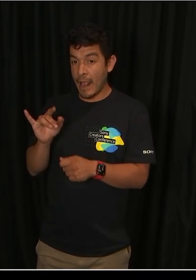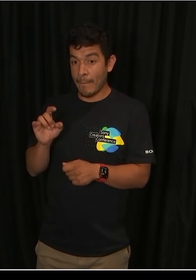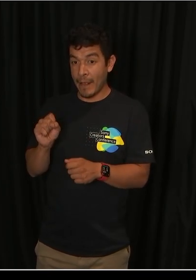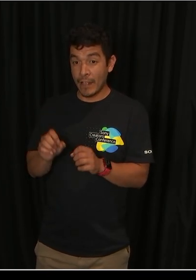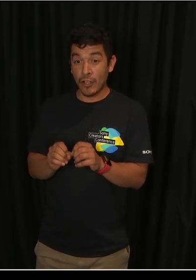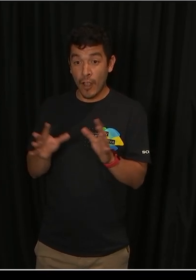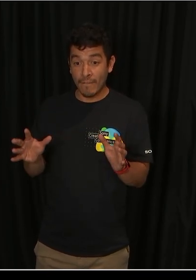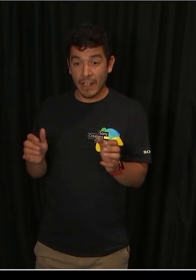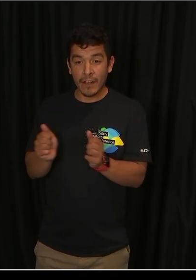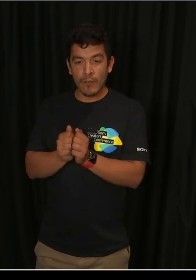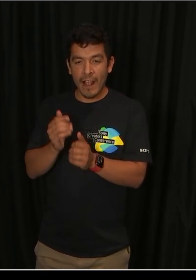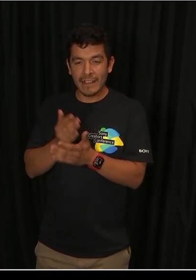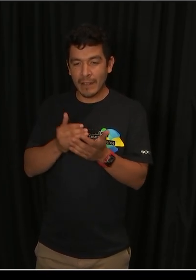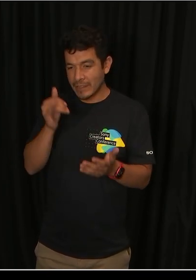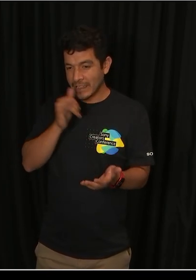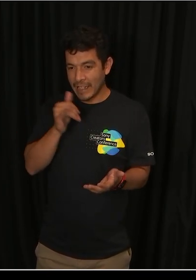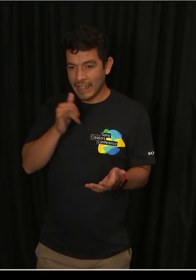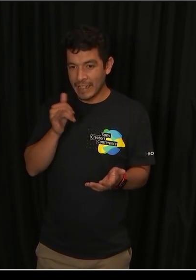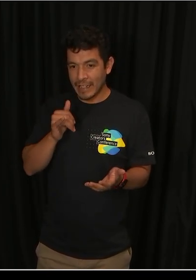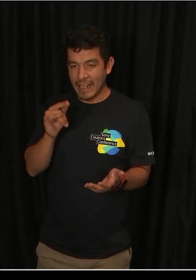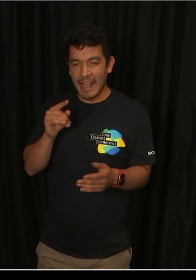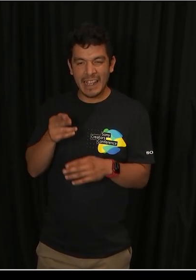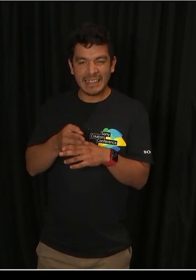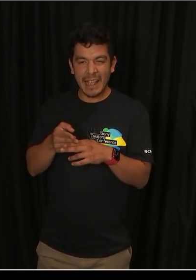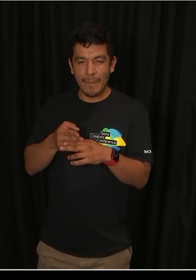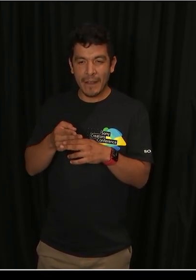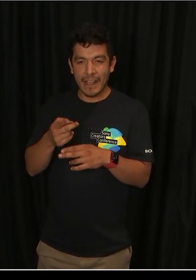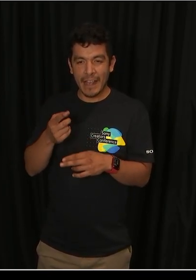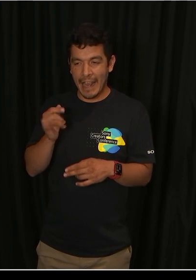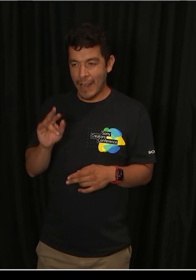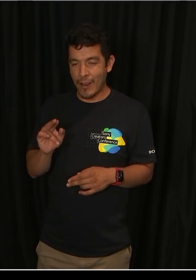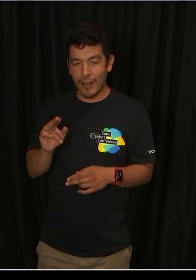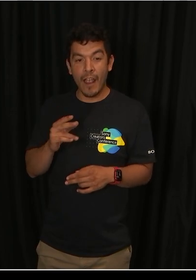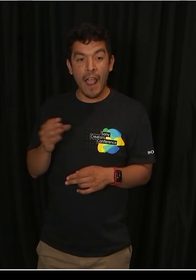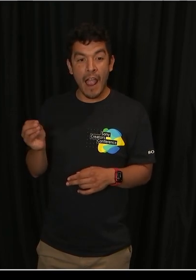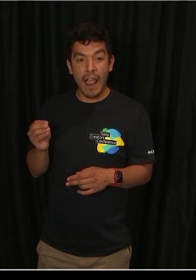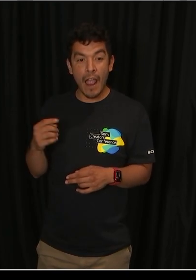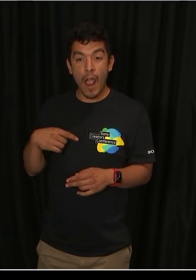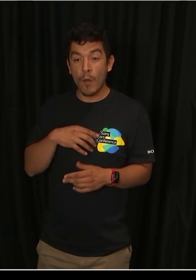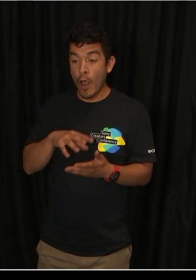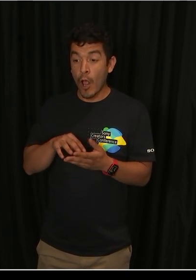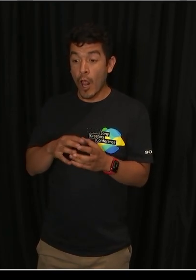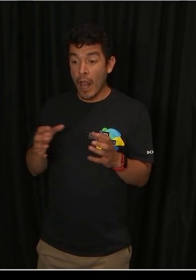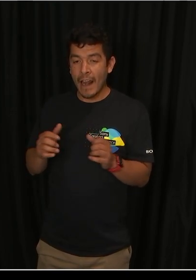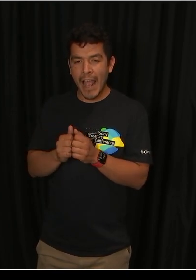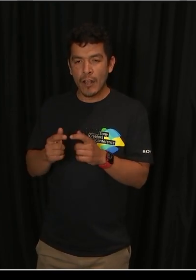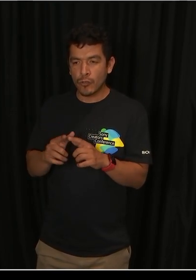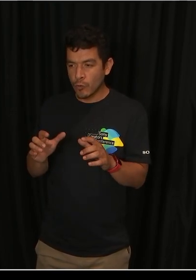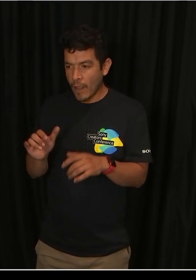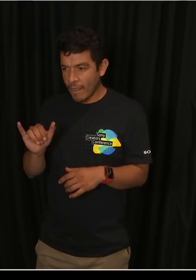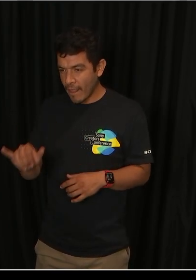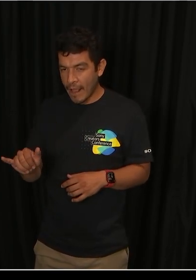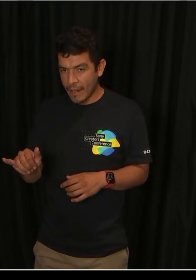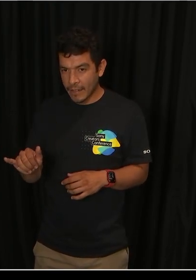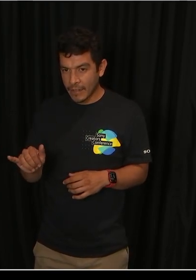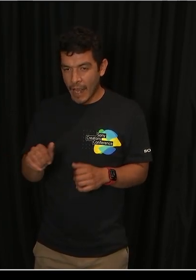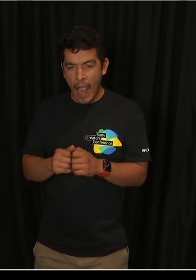with some silly temp geo hair and we learned a lot about how to do that, how to handle his motion.